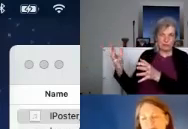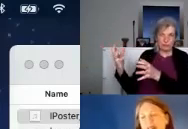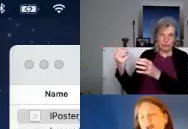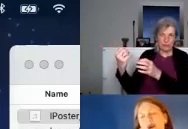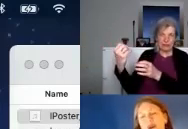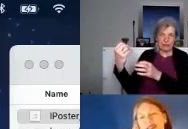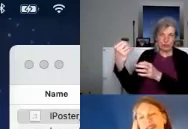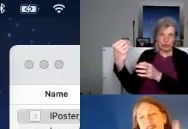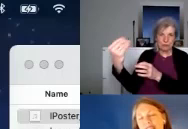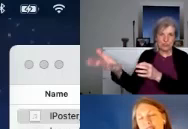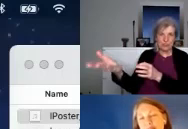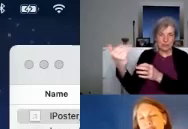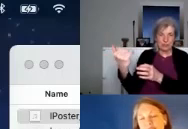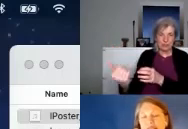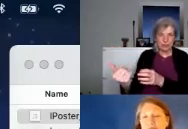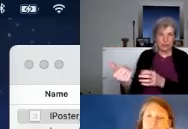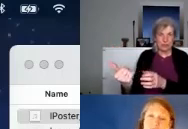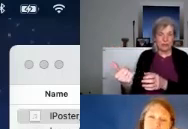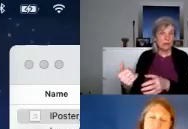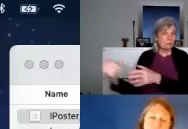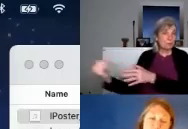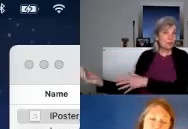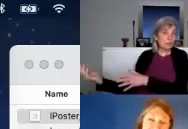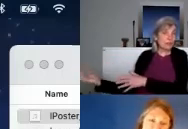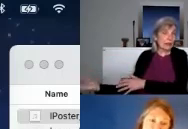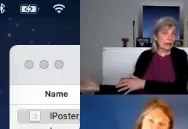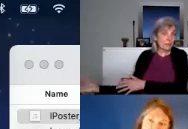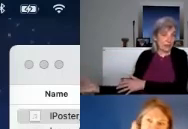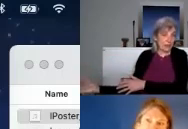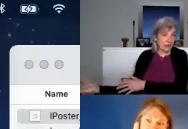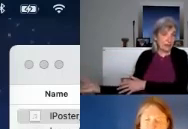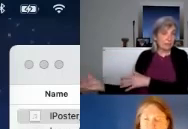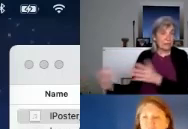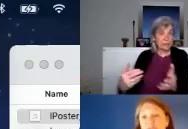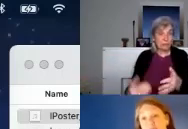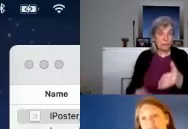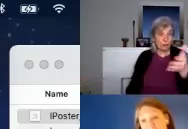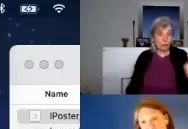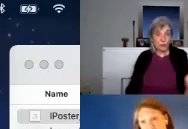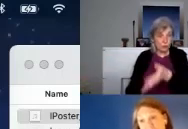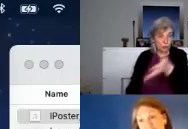where they might show a particular thing, you can have that available when you are